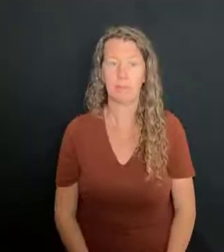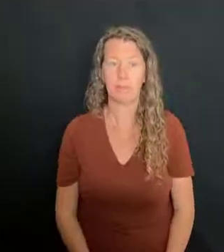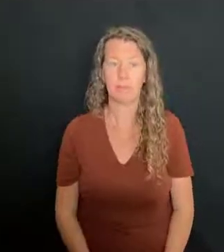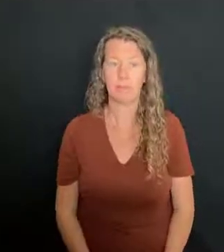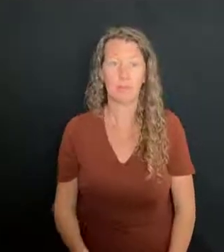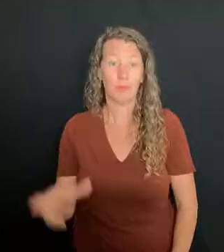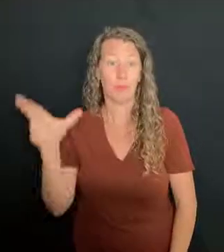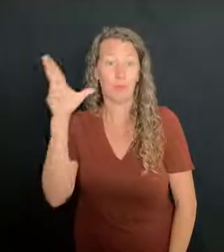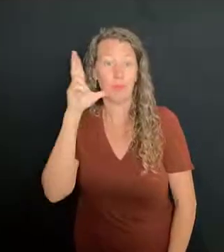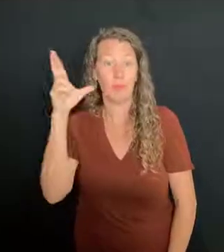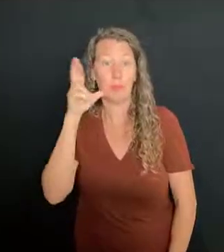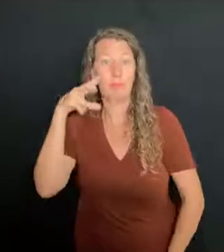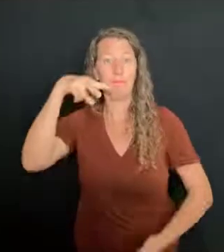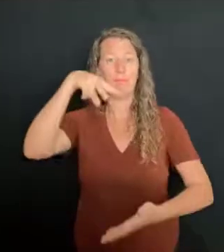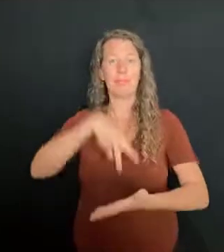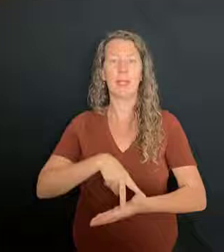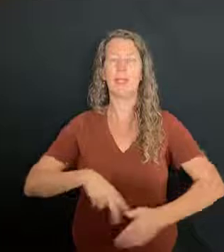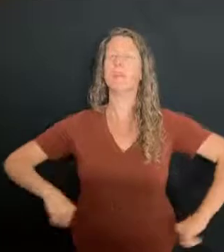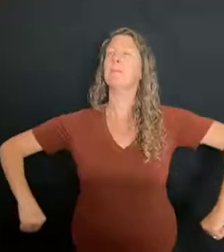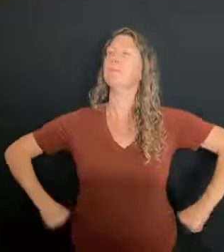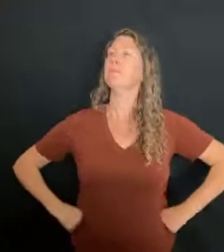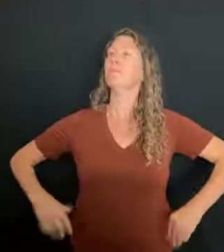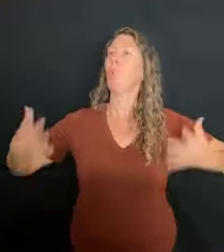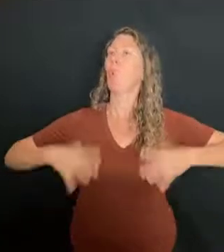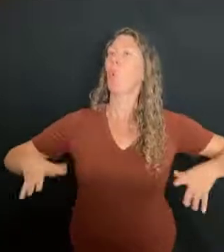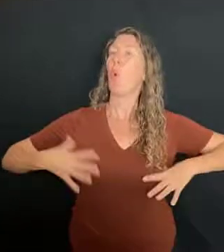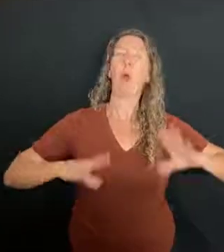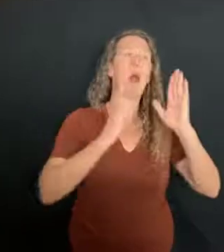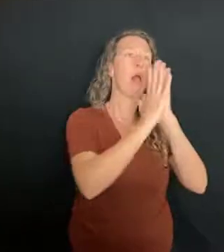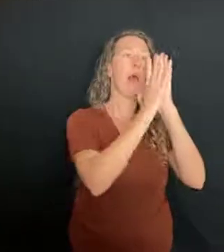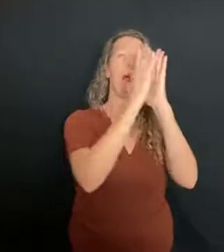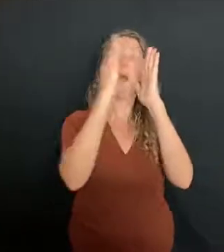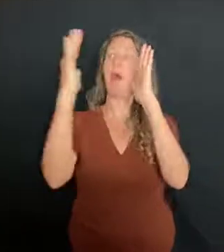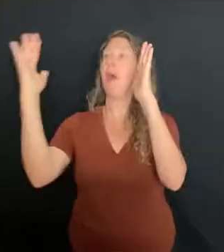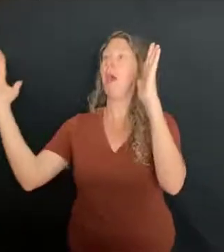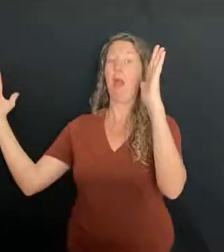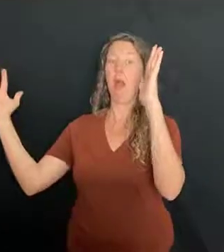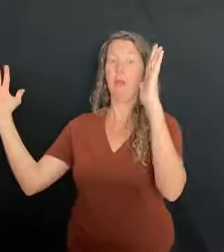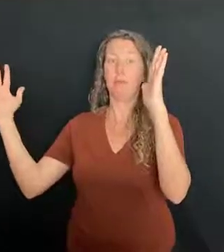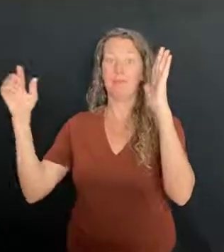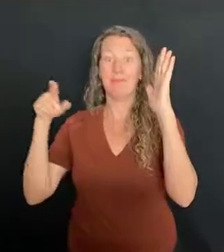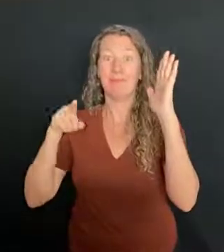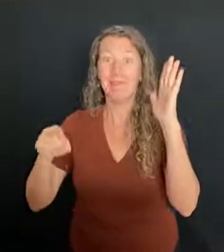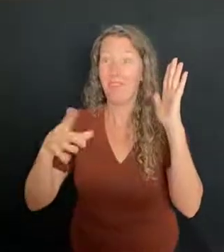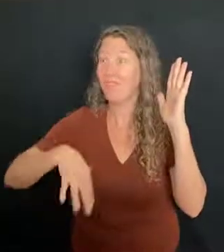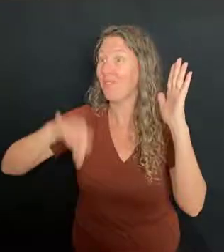[Joel Snyder] Rosalee stands in front of a closet full of women's clothes. She wears a scarf with heart shapes